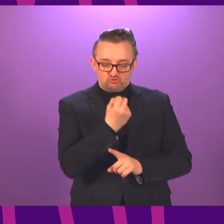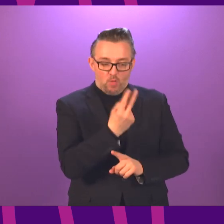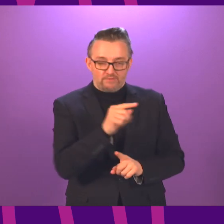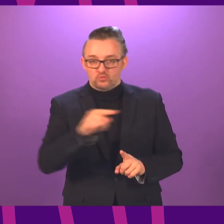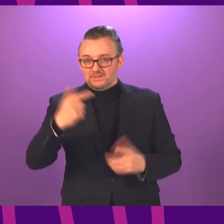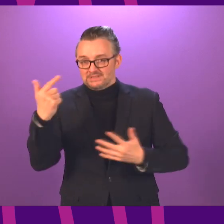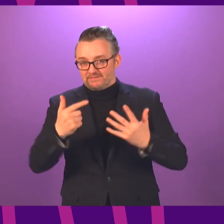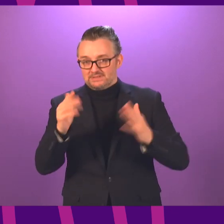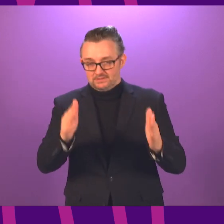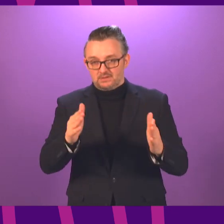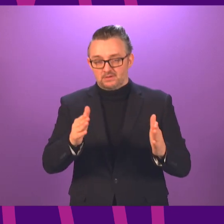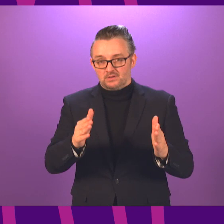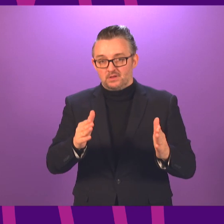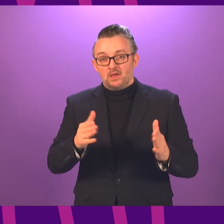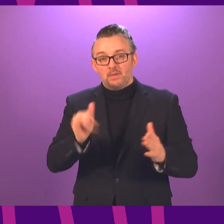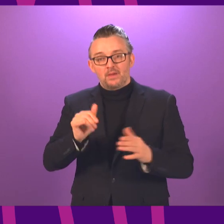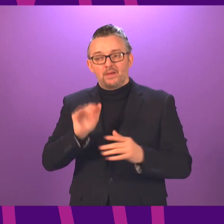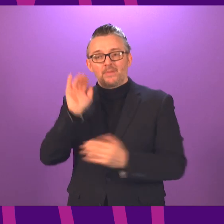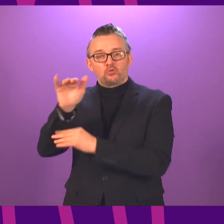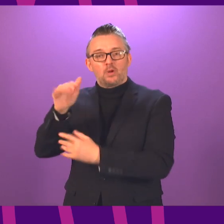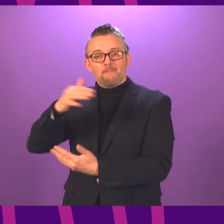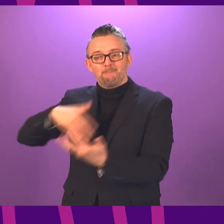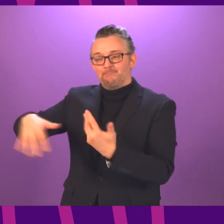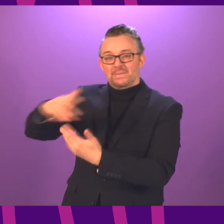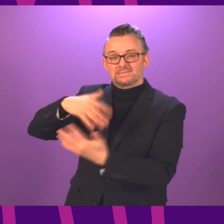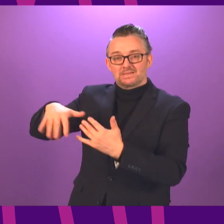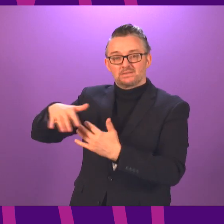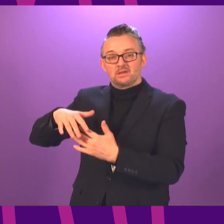also aim to increase the limit on outdoor mixing between households to four people from